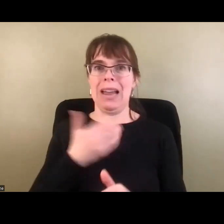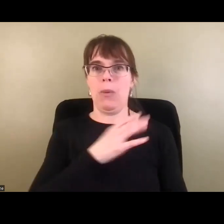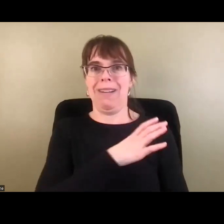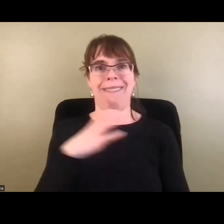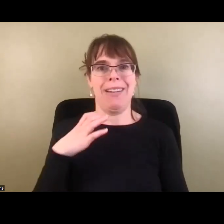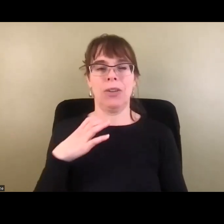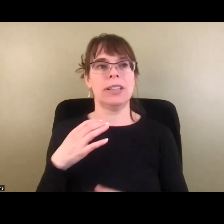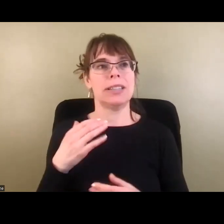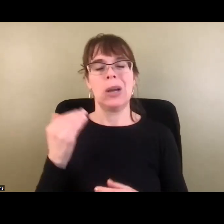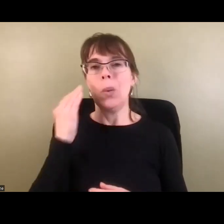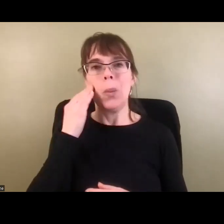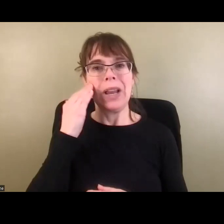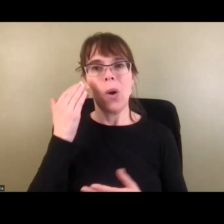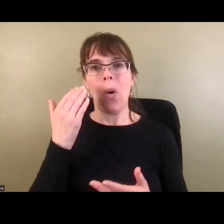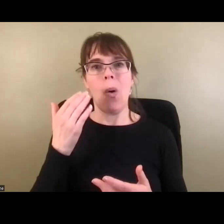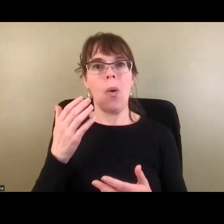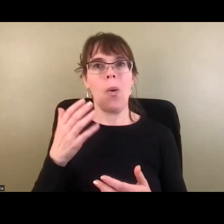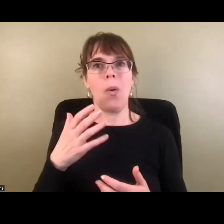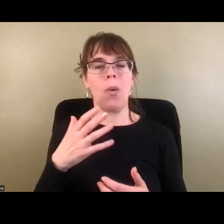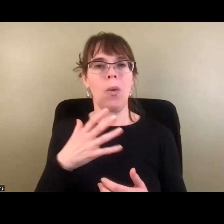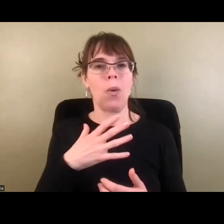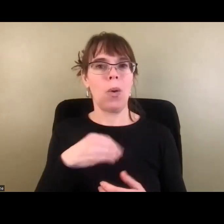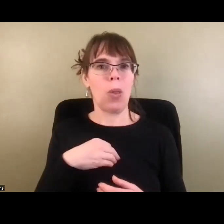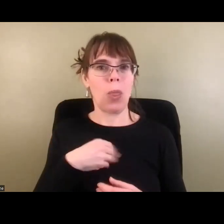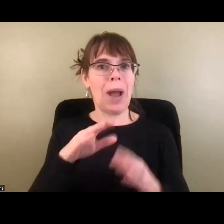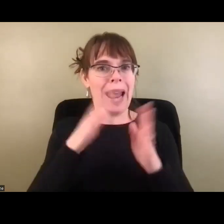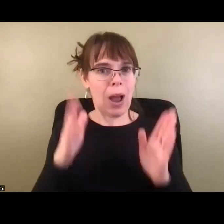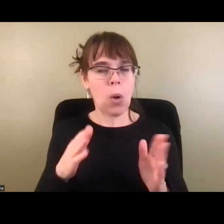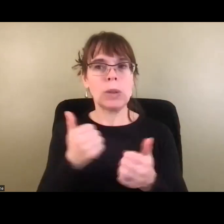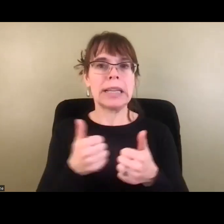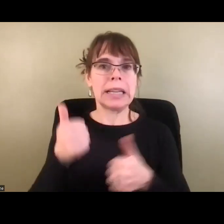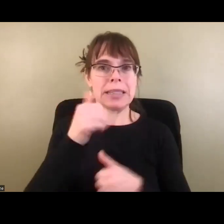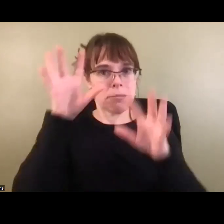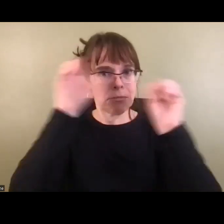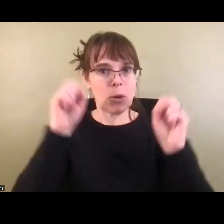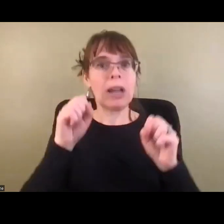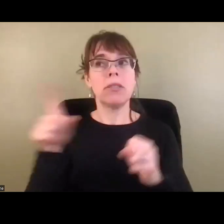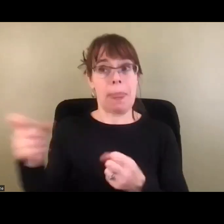We know that the the White House, the Executive Branch, President Biden, is supportive of